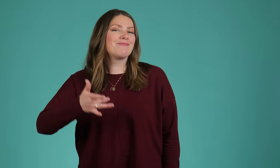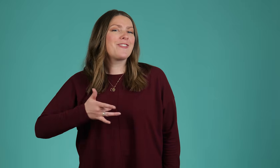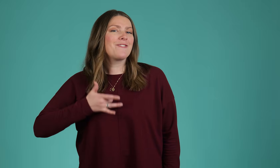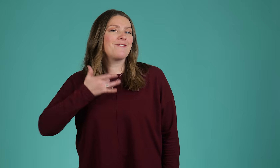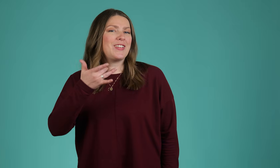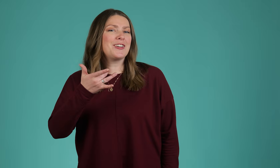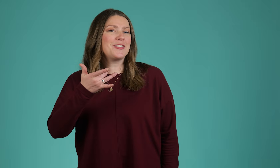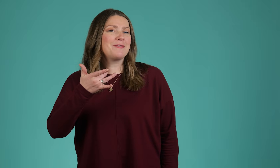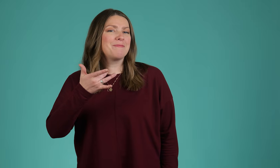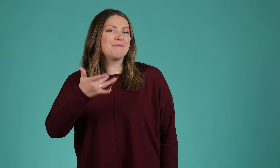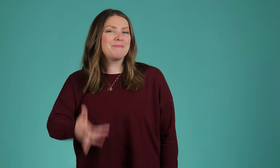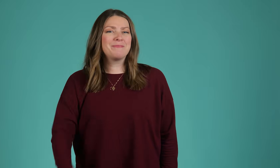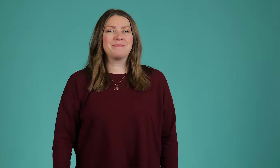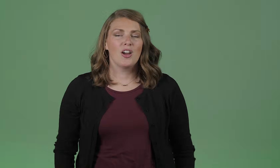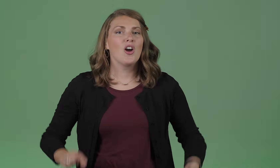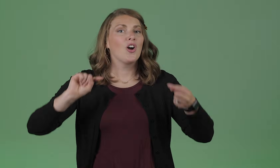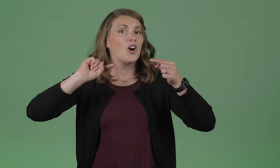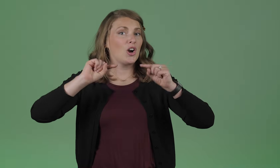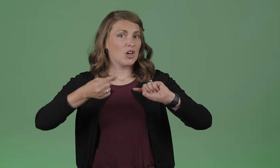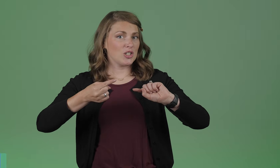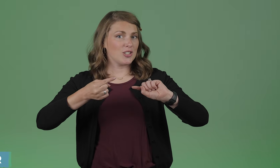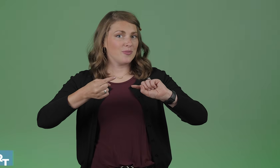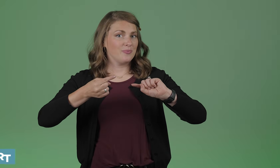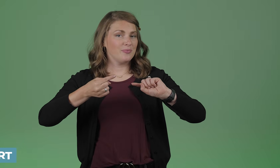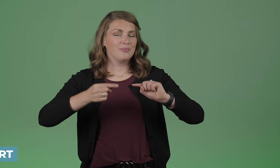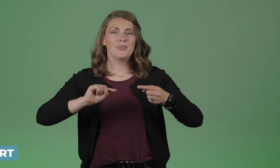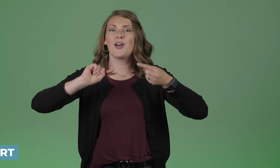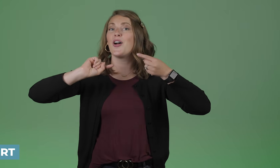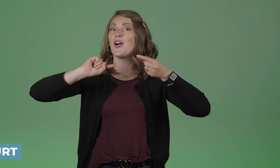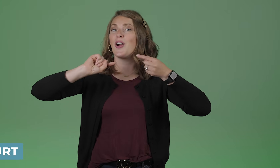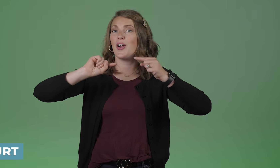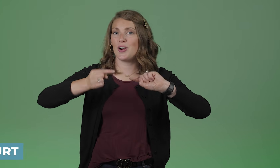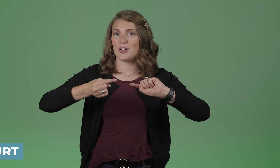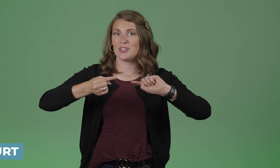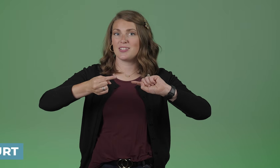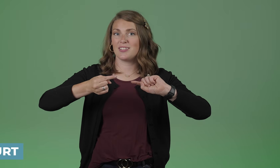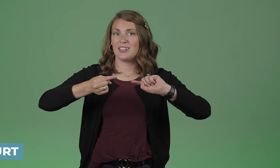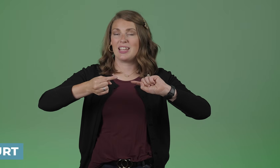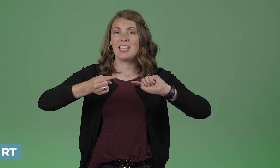Feel Hurt.